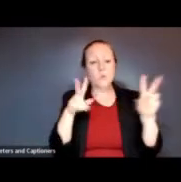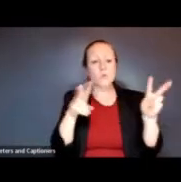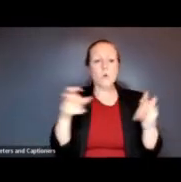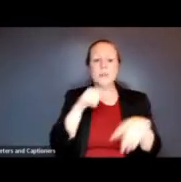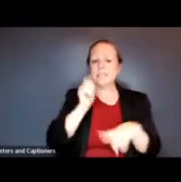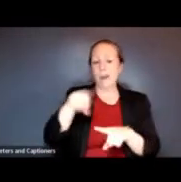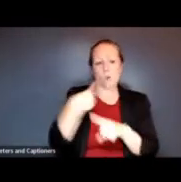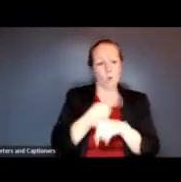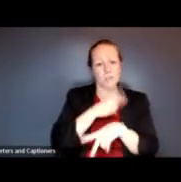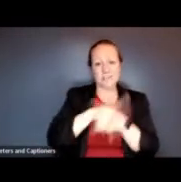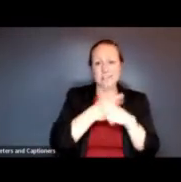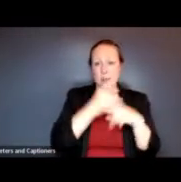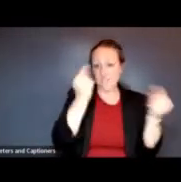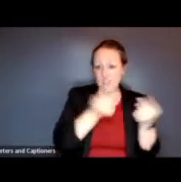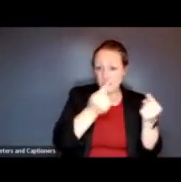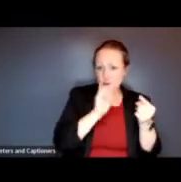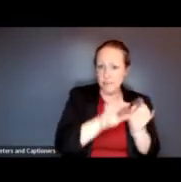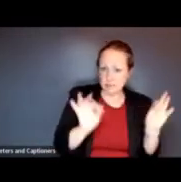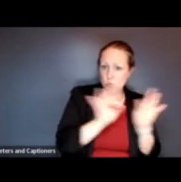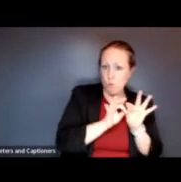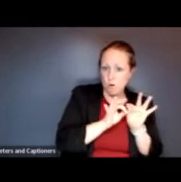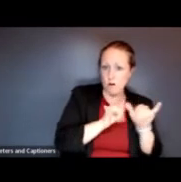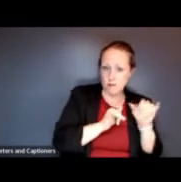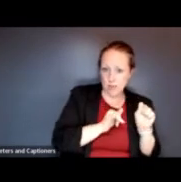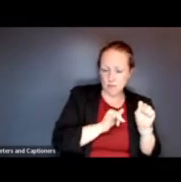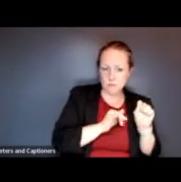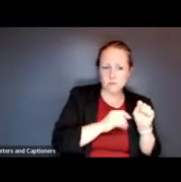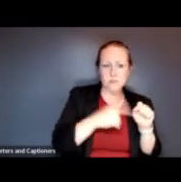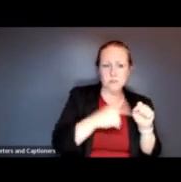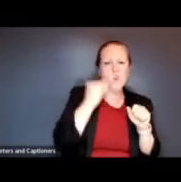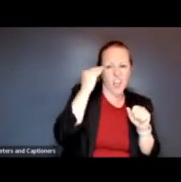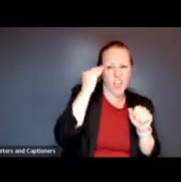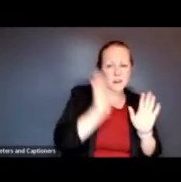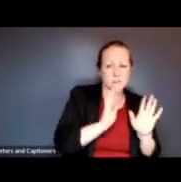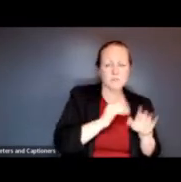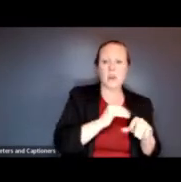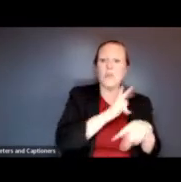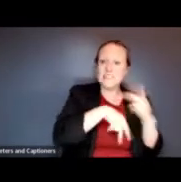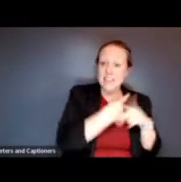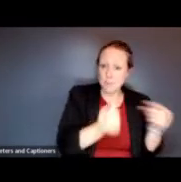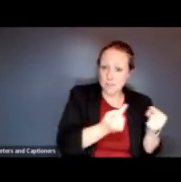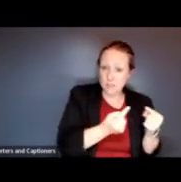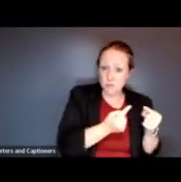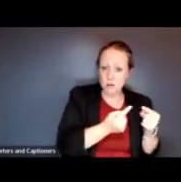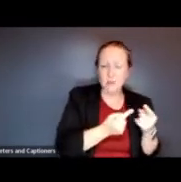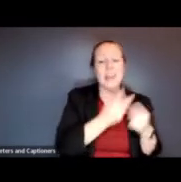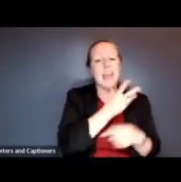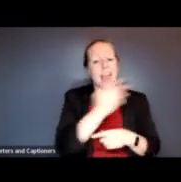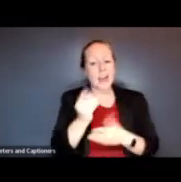injury that matters, but the kind of " in a head injury "is not only the kind of injury that matters, but the kind of head," which I think is just so